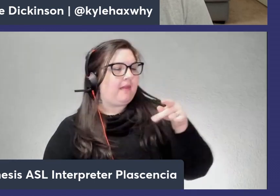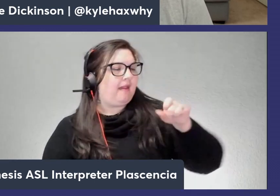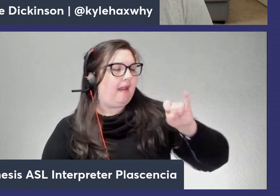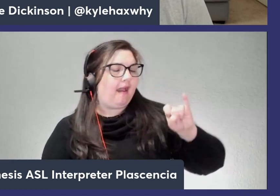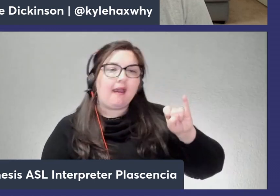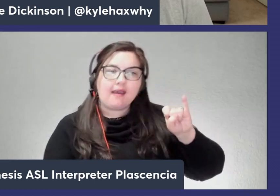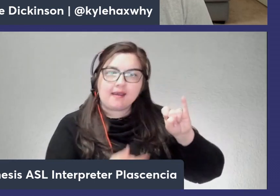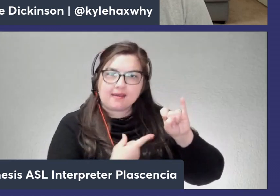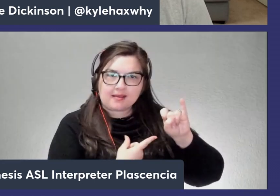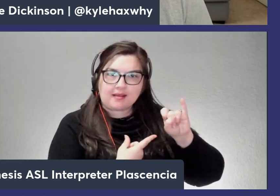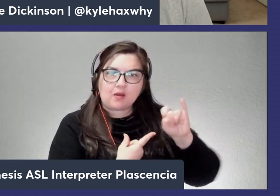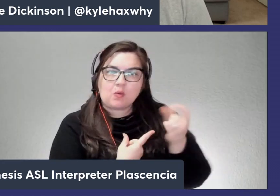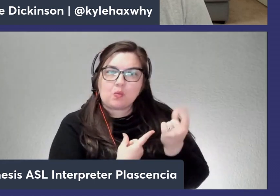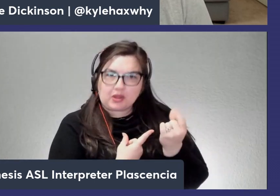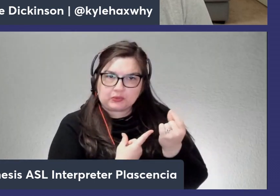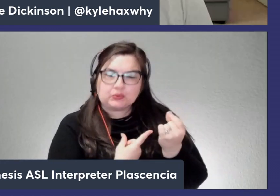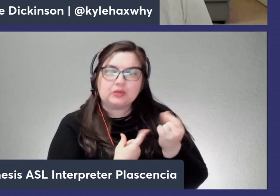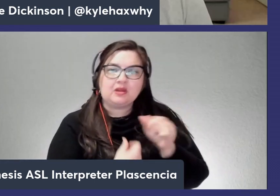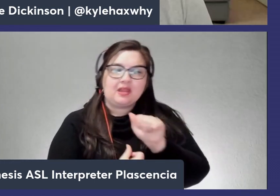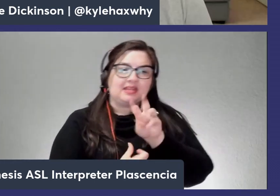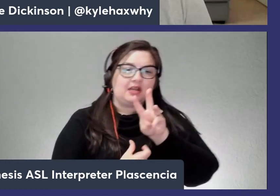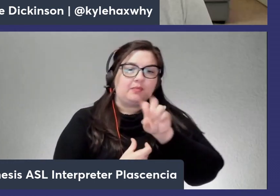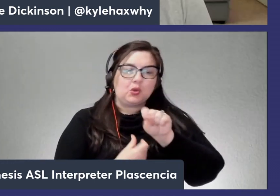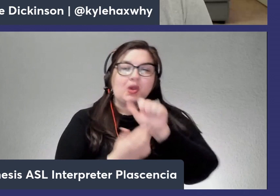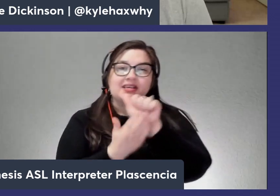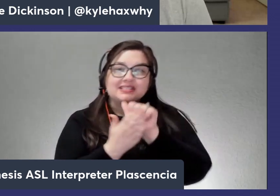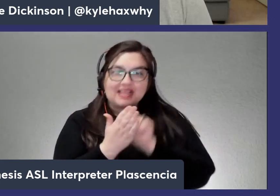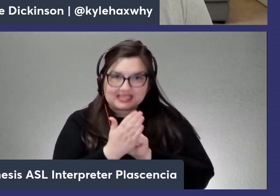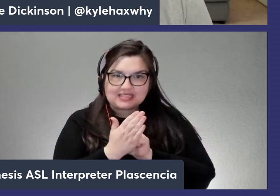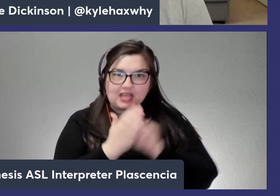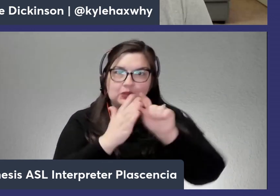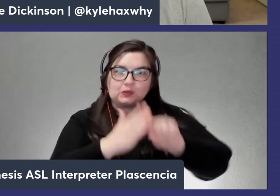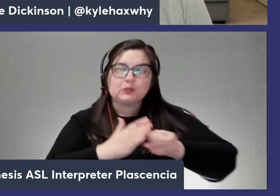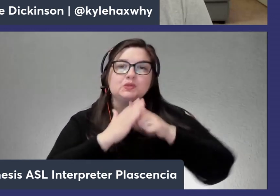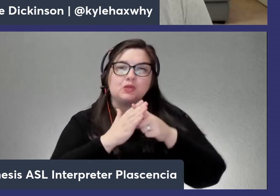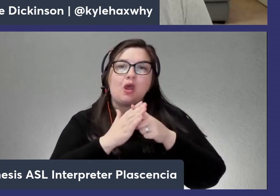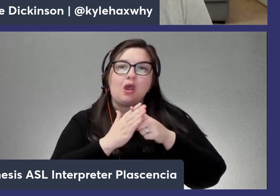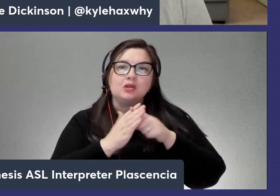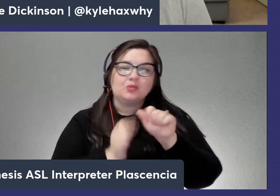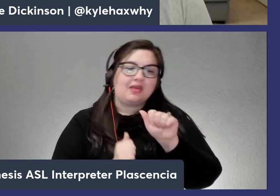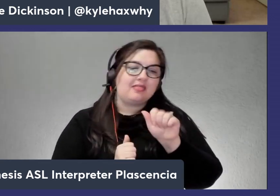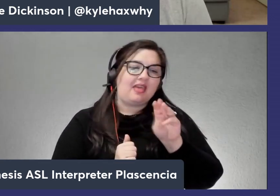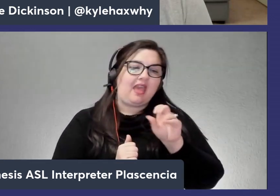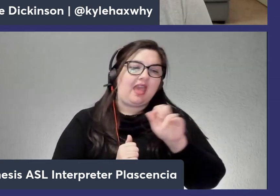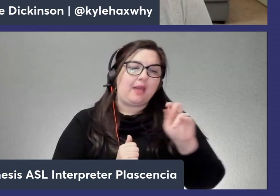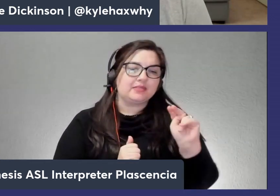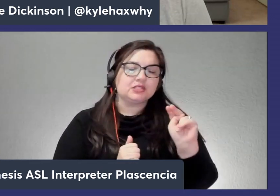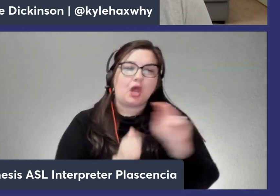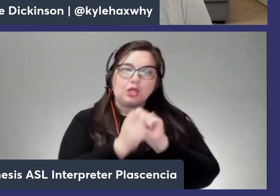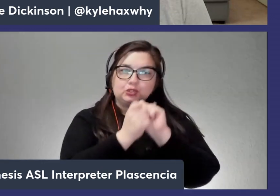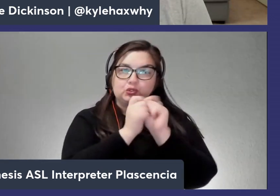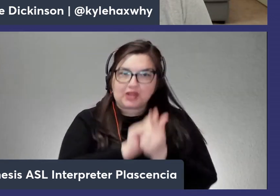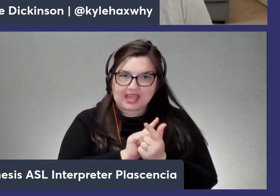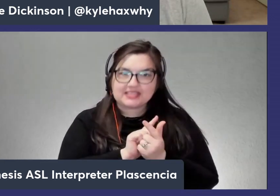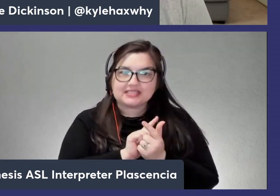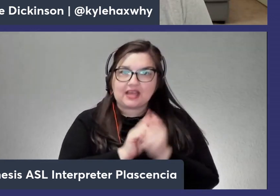You, with a native AWS account, go start with Amazon Translate, and you can start at the real time API